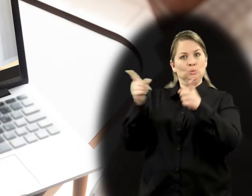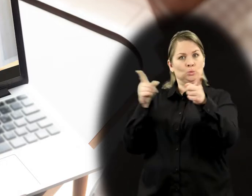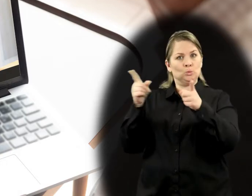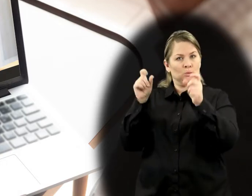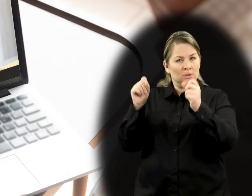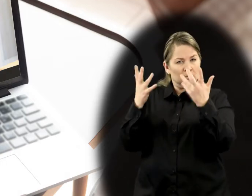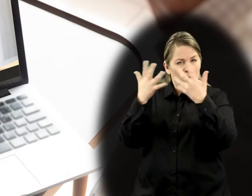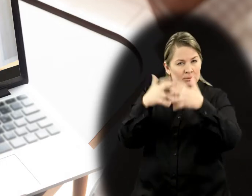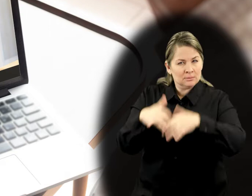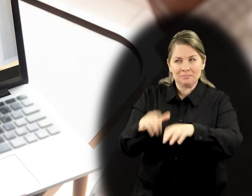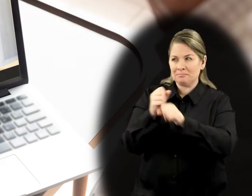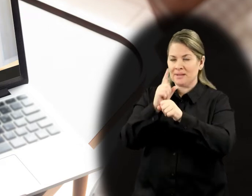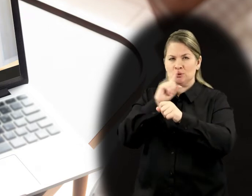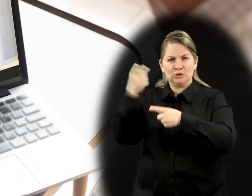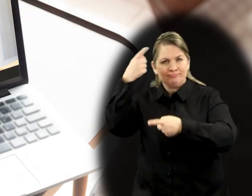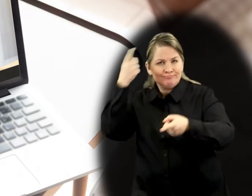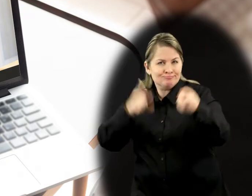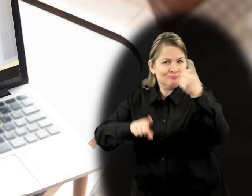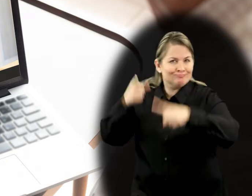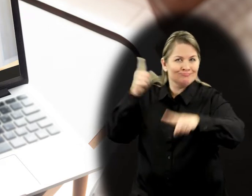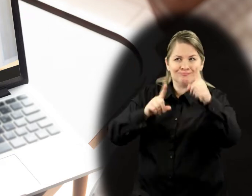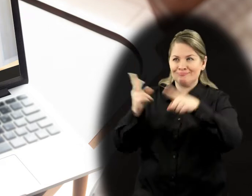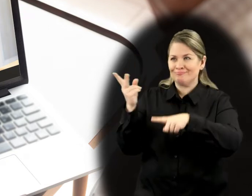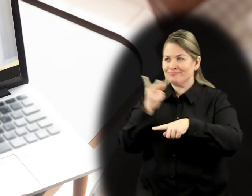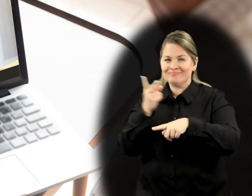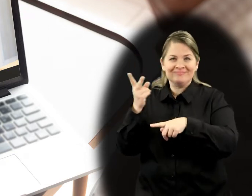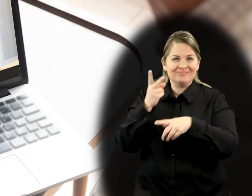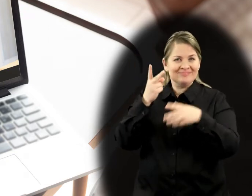You and the person who is deaf also share responsibility for making sure